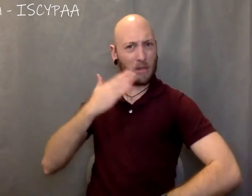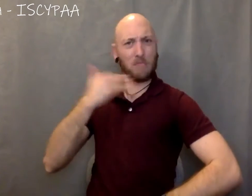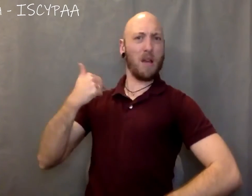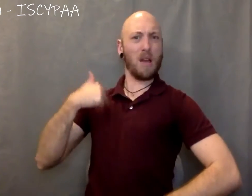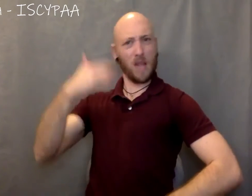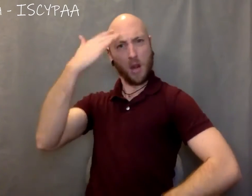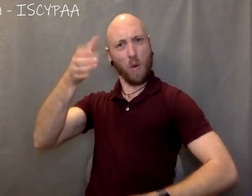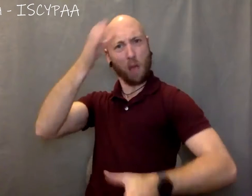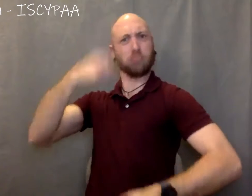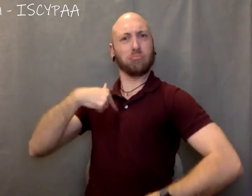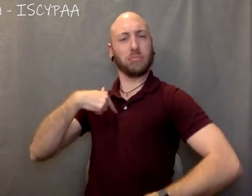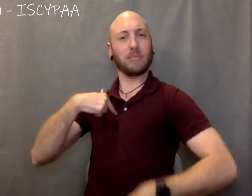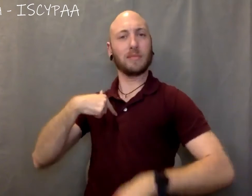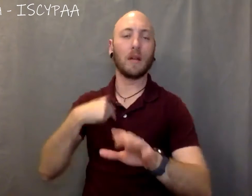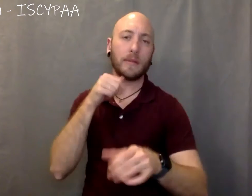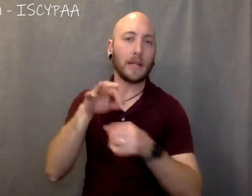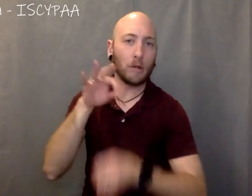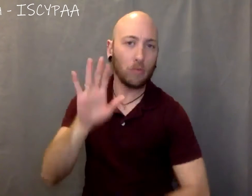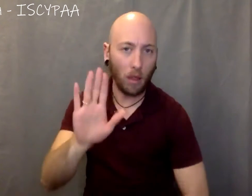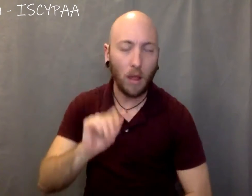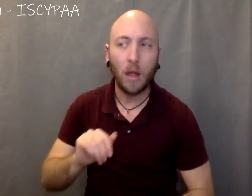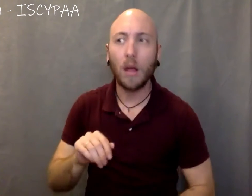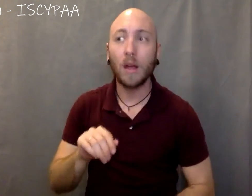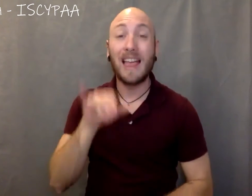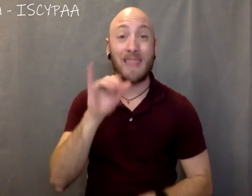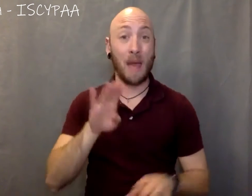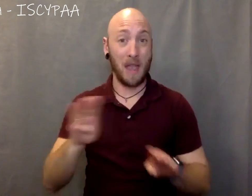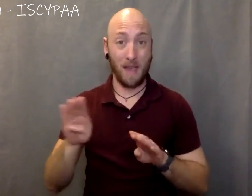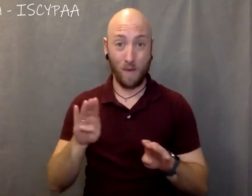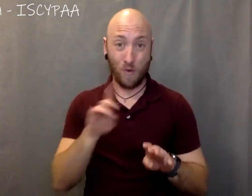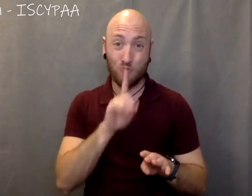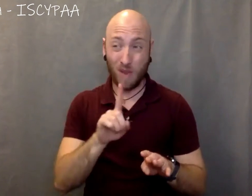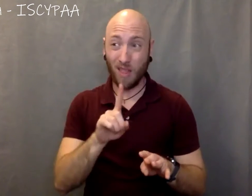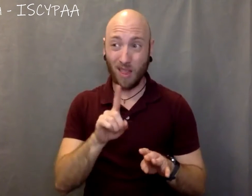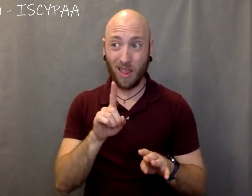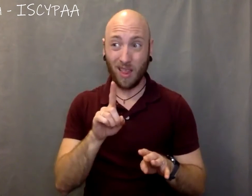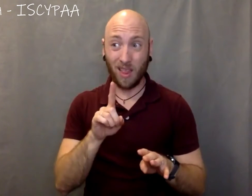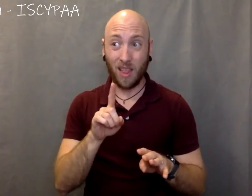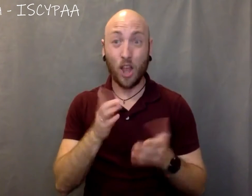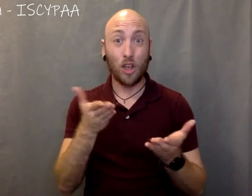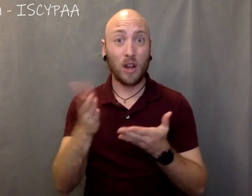it's not very spiritual and like that behavior can actually make service unattractive for people